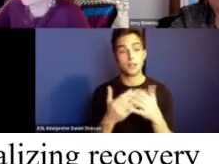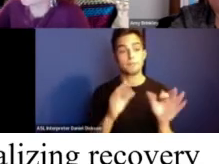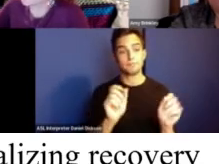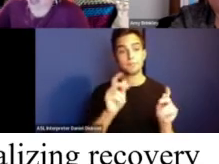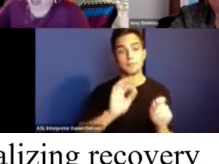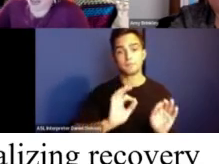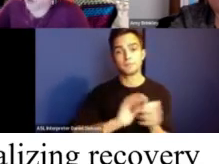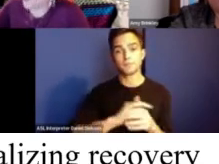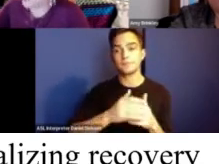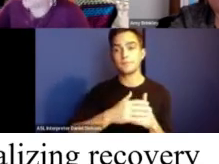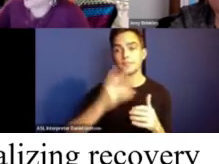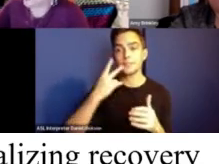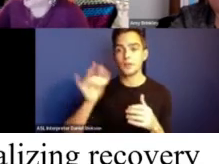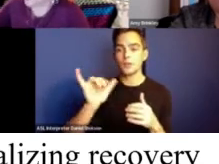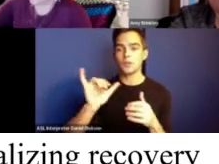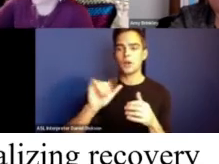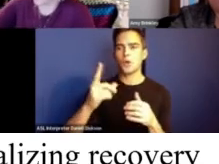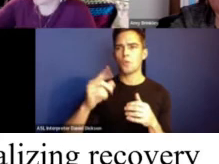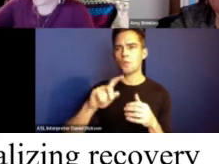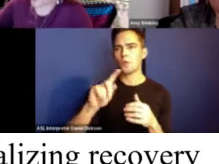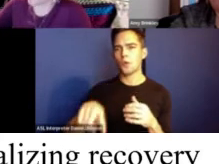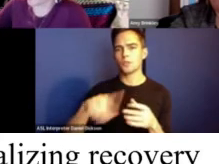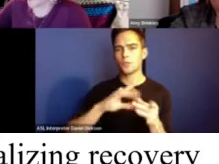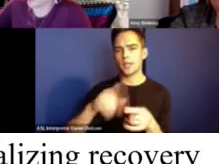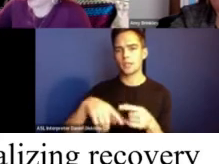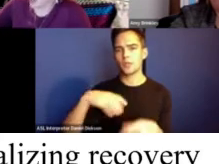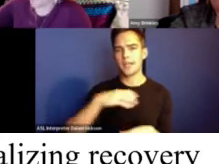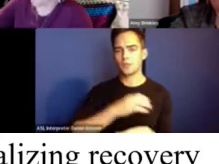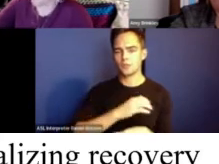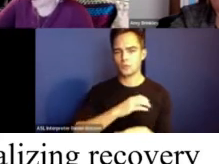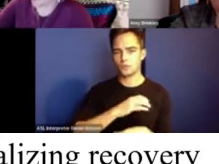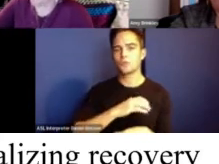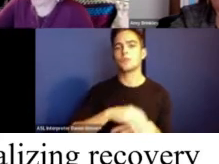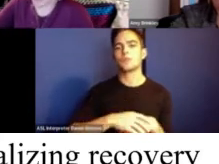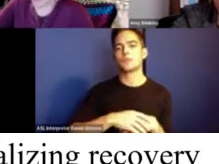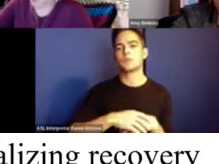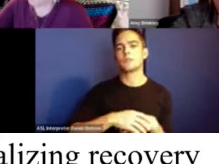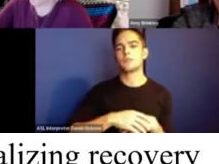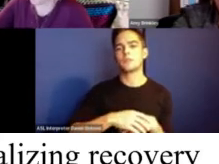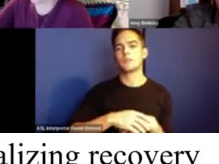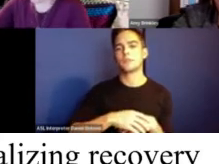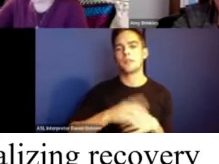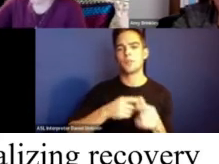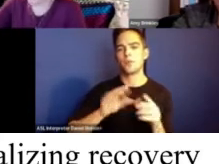Let's see. And then one other questions sort of related to the council, and then we can move on to some other groupings of